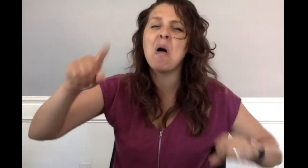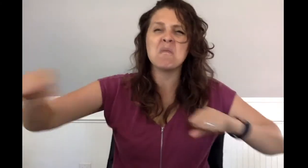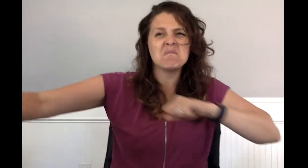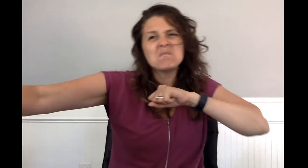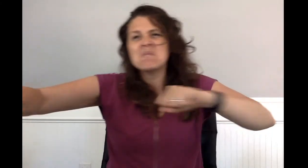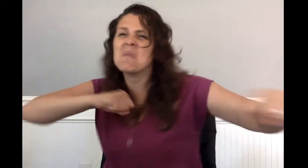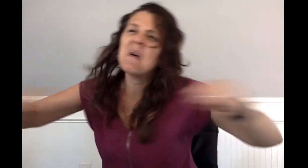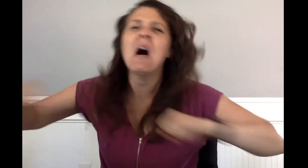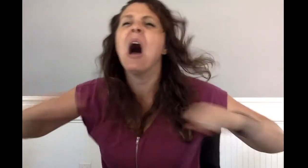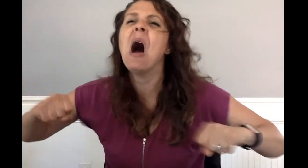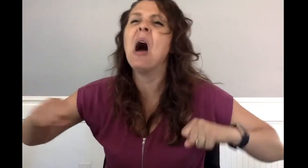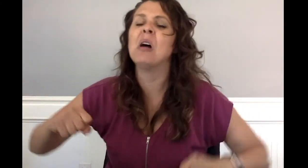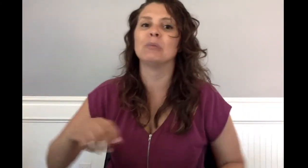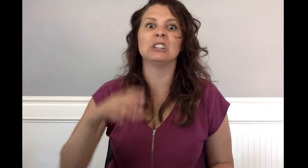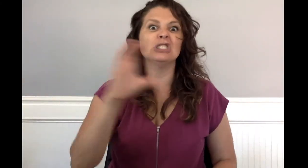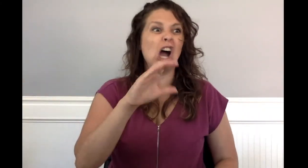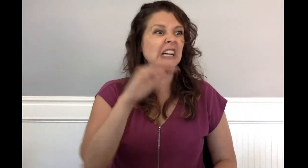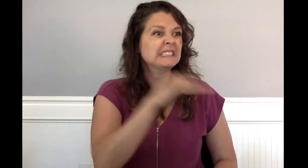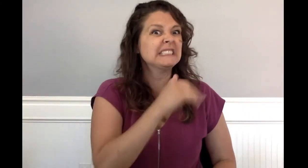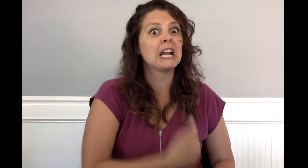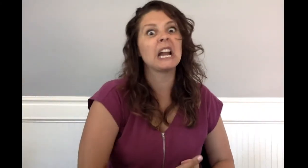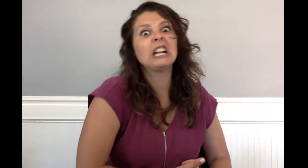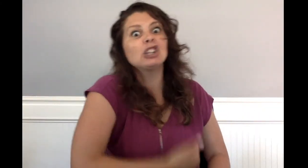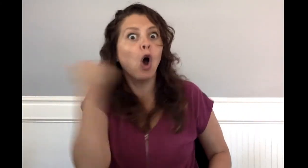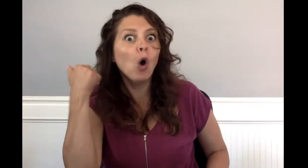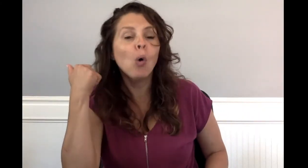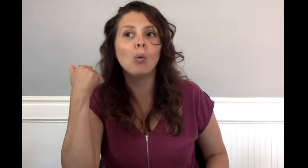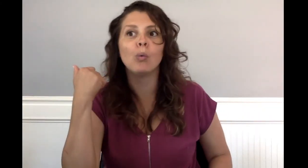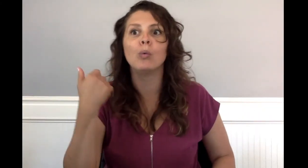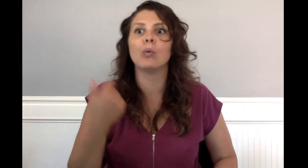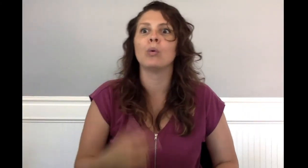Thunder boomed. Charlie made a we-have-to-go gesture.